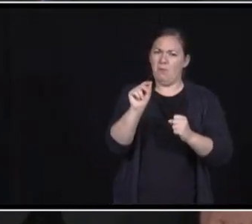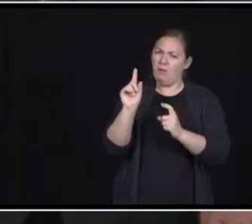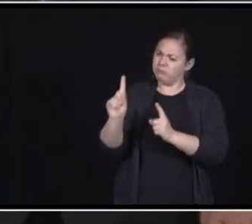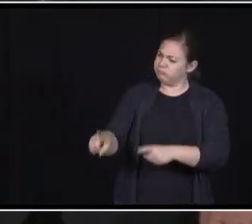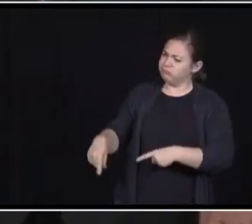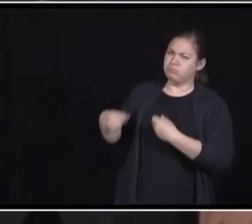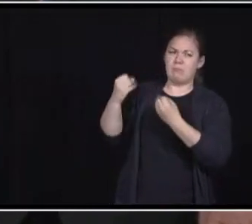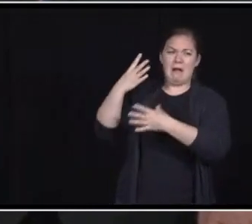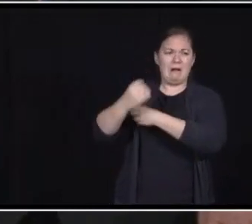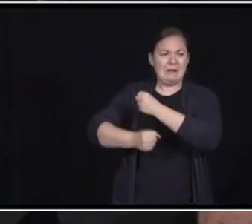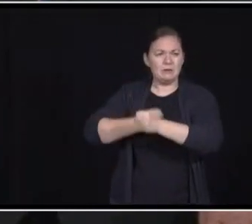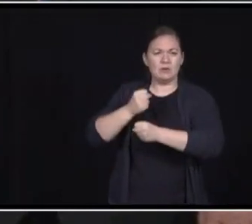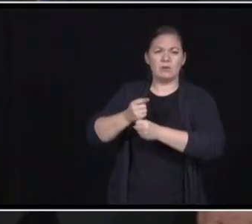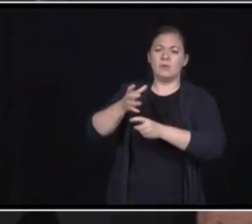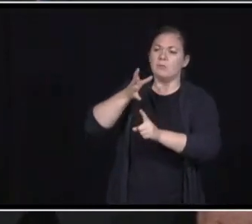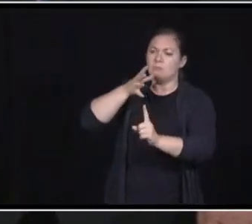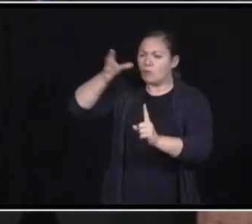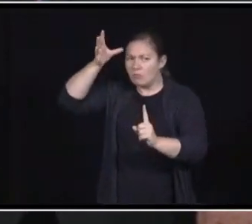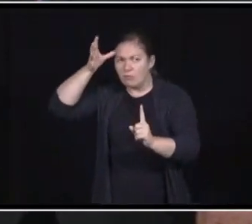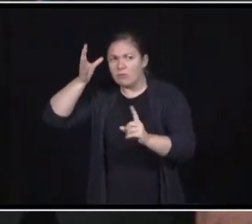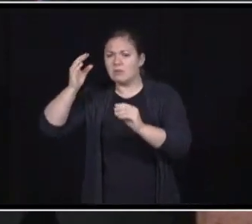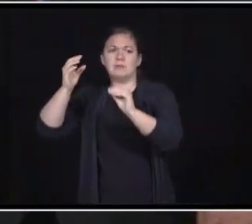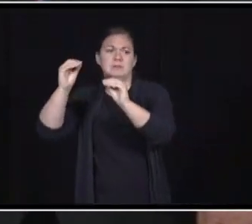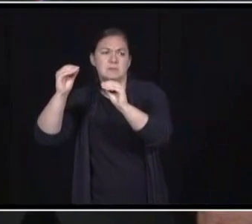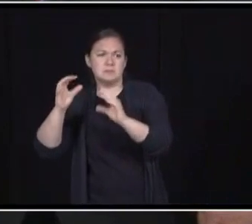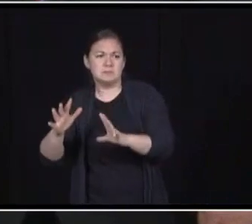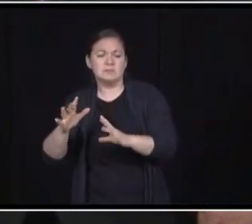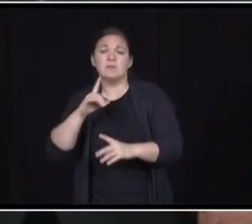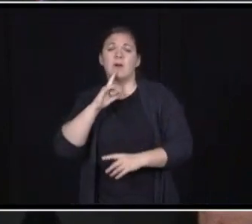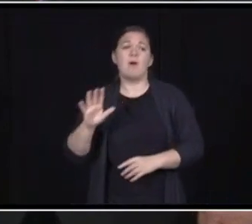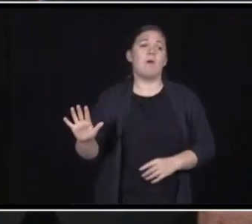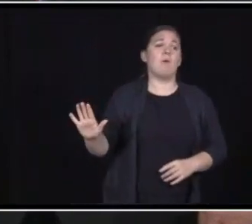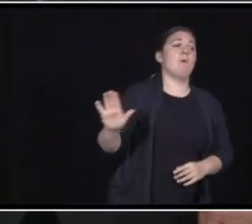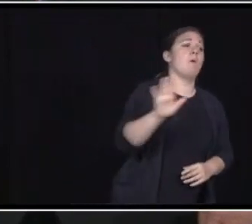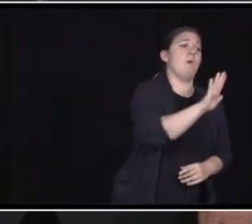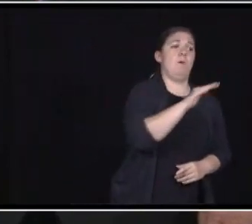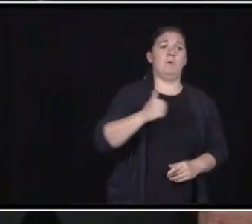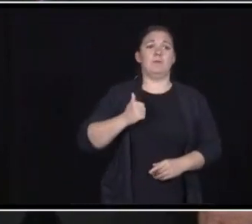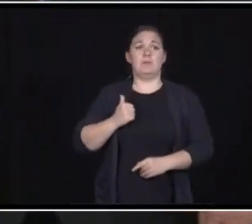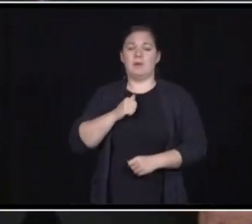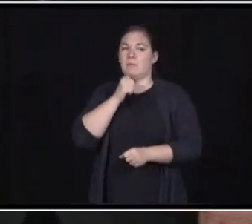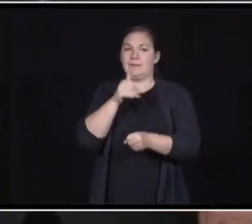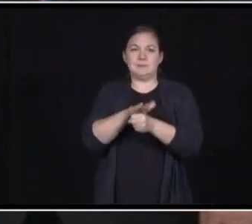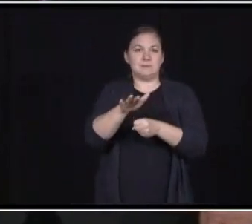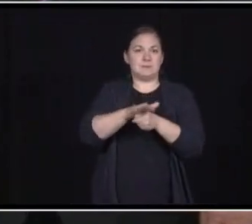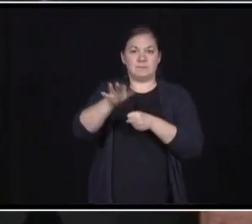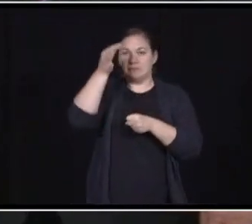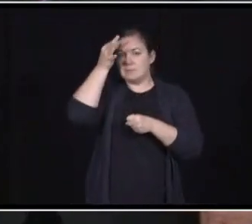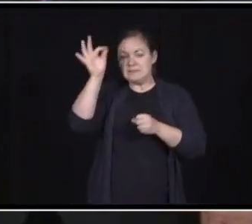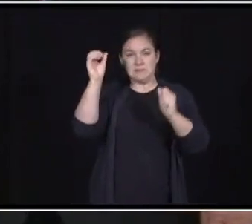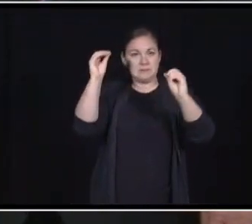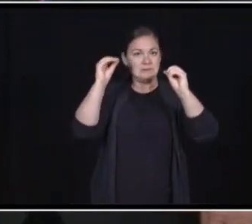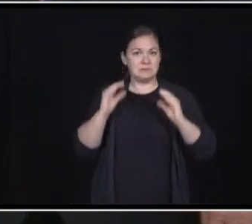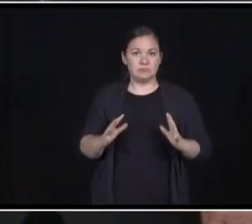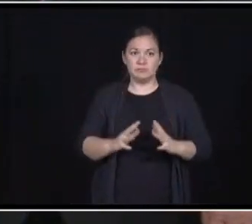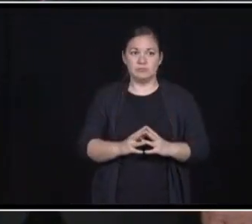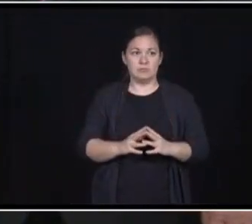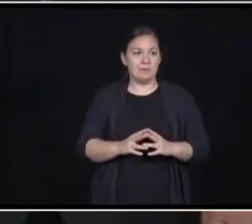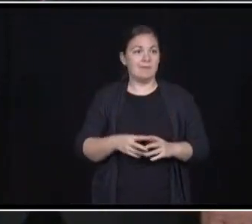This was not an issue as a consequent of COVID. It is been an issue for over a year of discussions with French Lang wood boards,